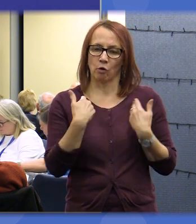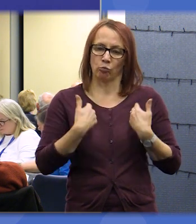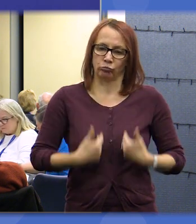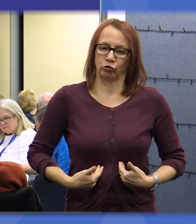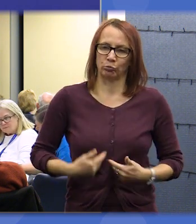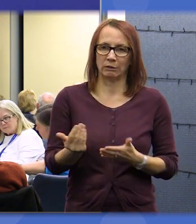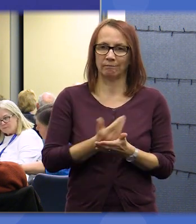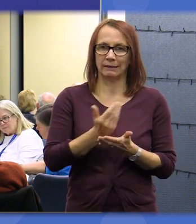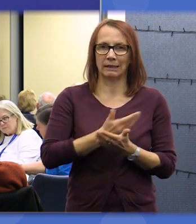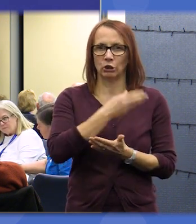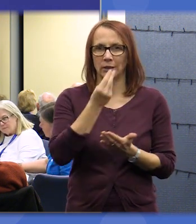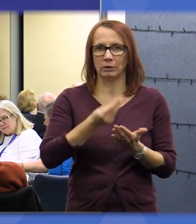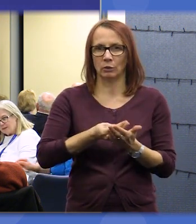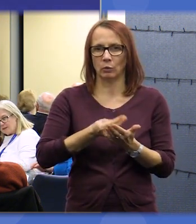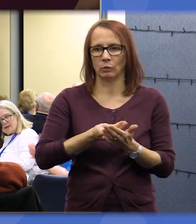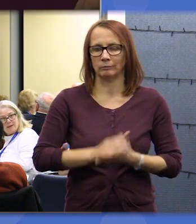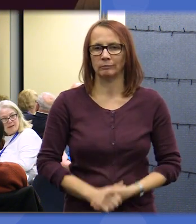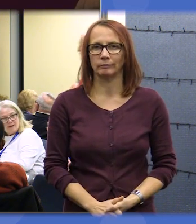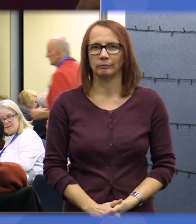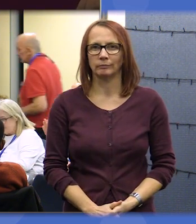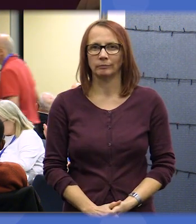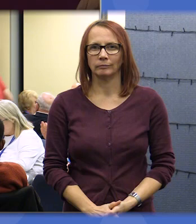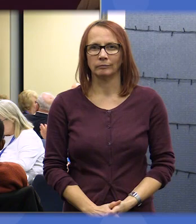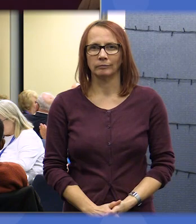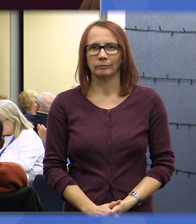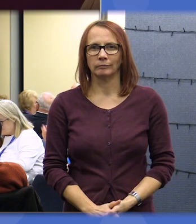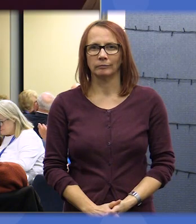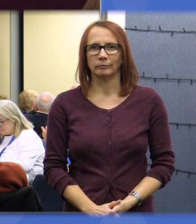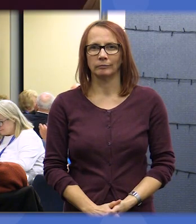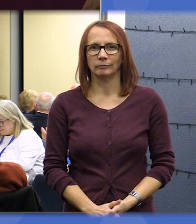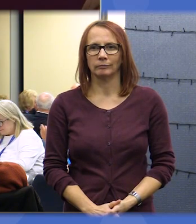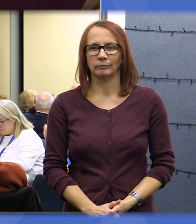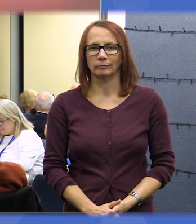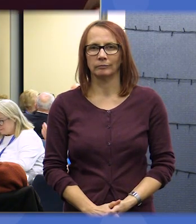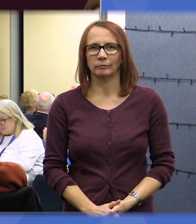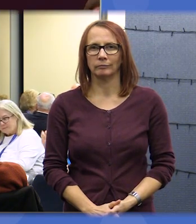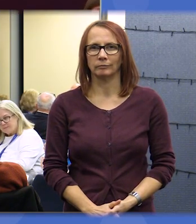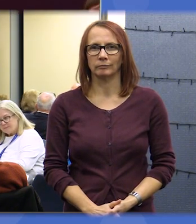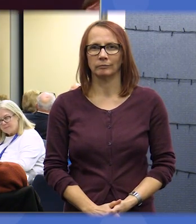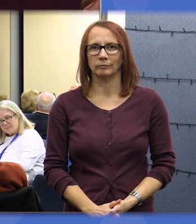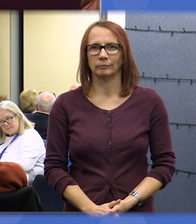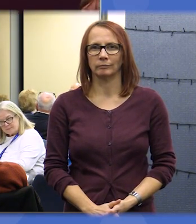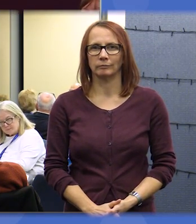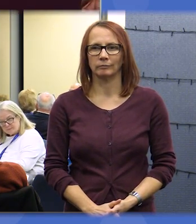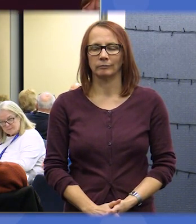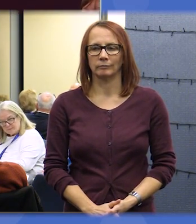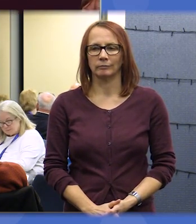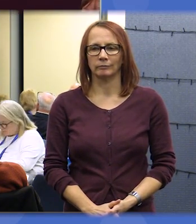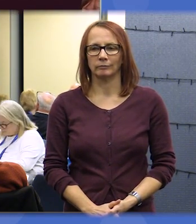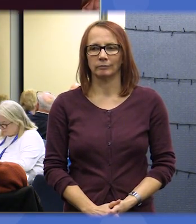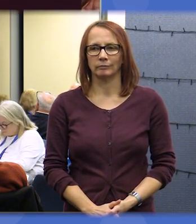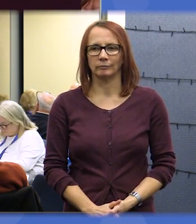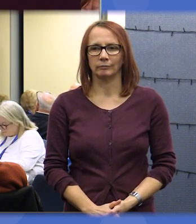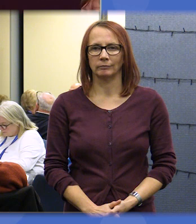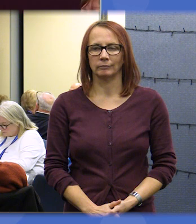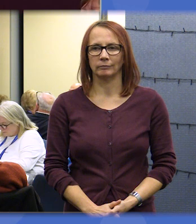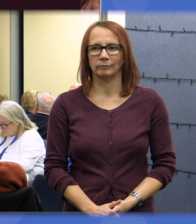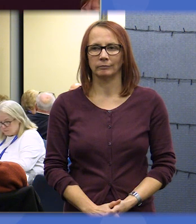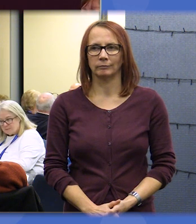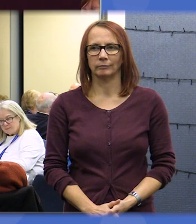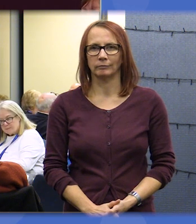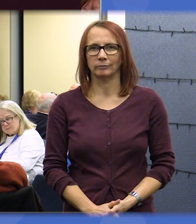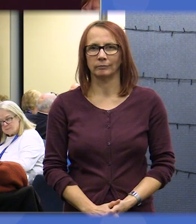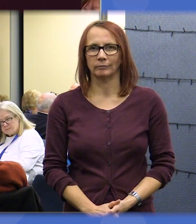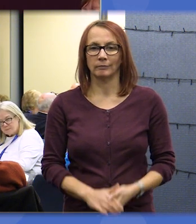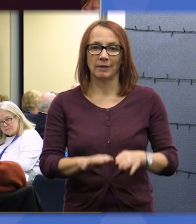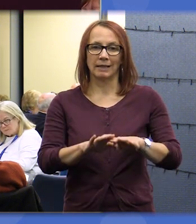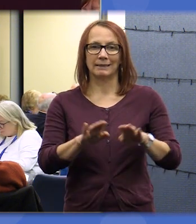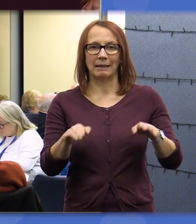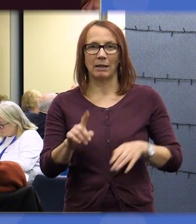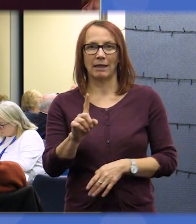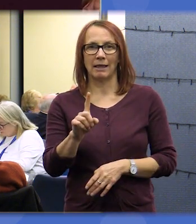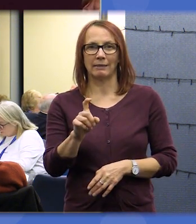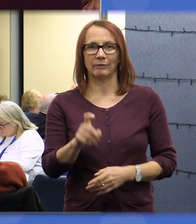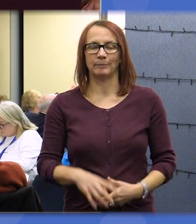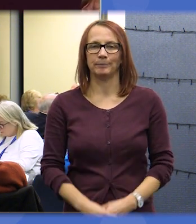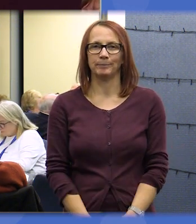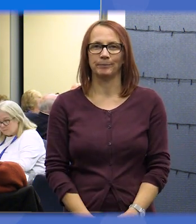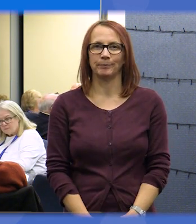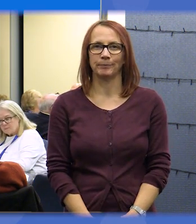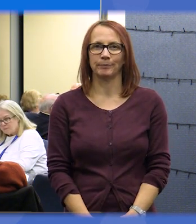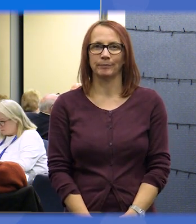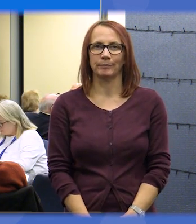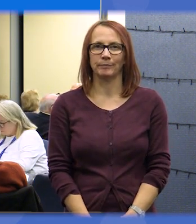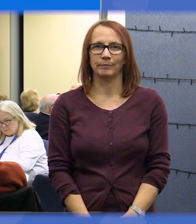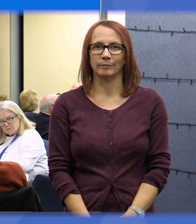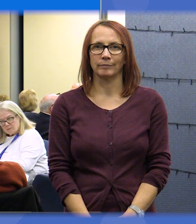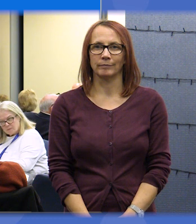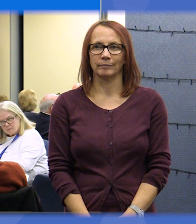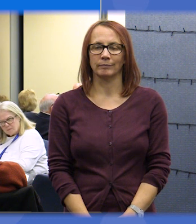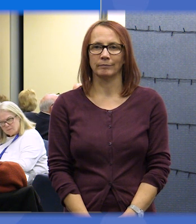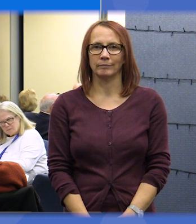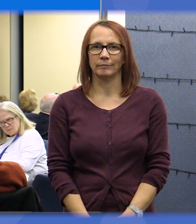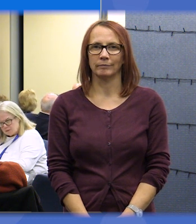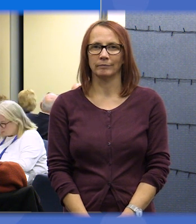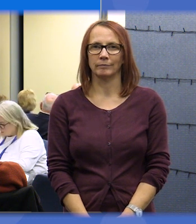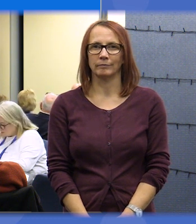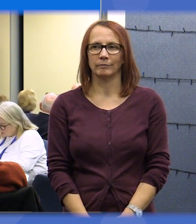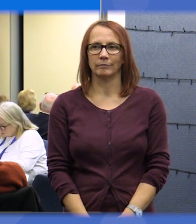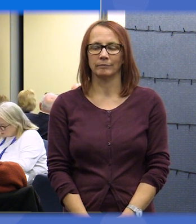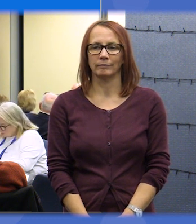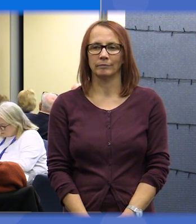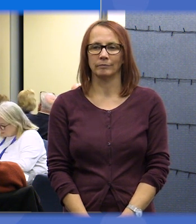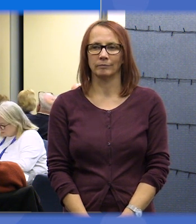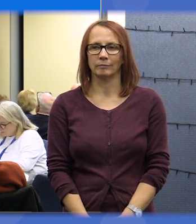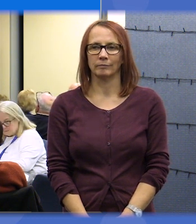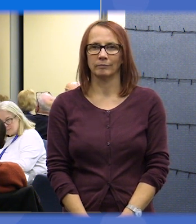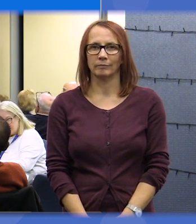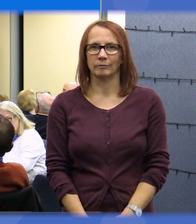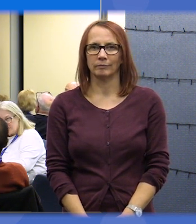secure country thank you table 11 is on the way Kuban aha votes from Luxembourg